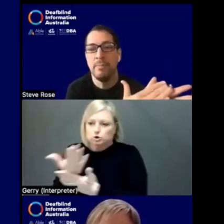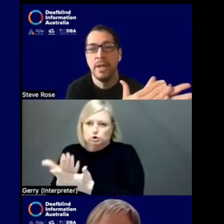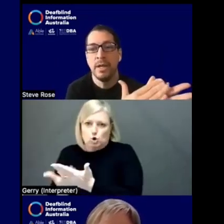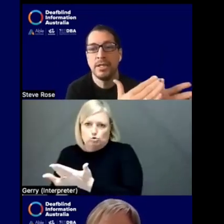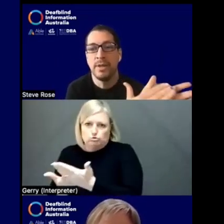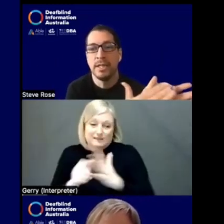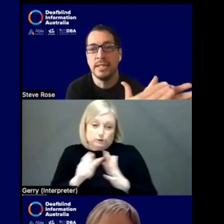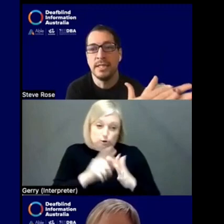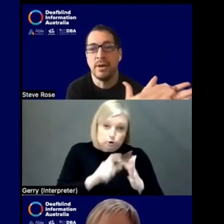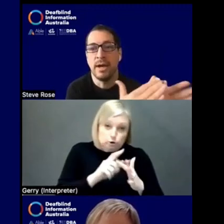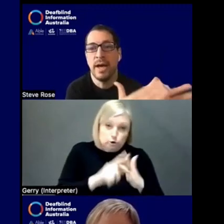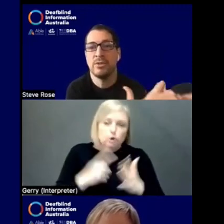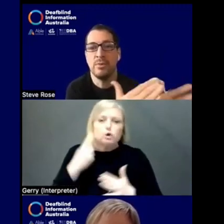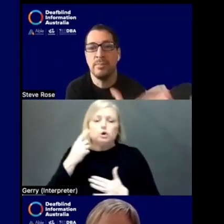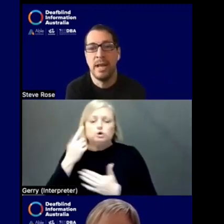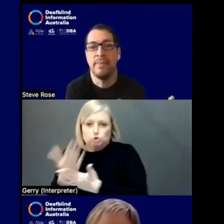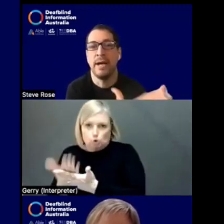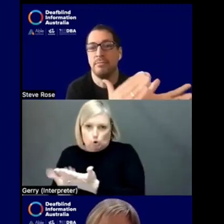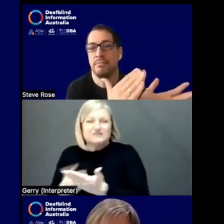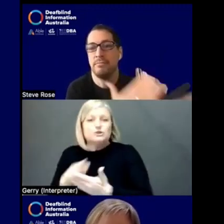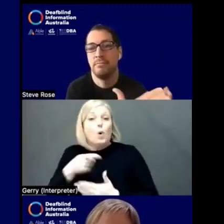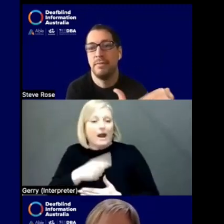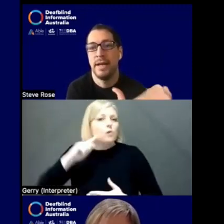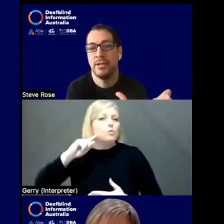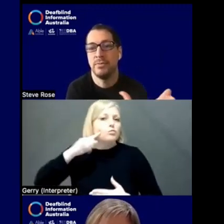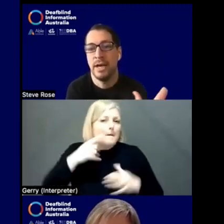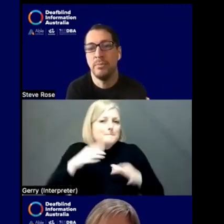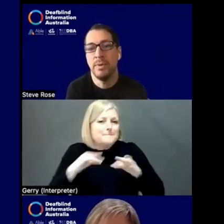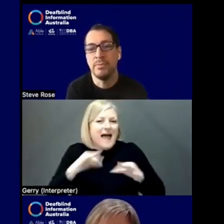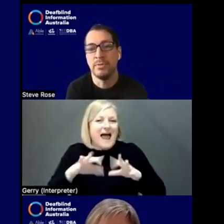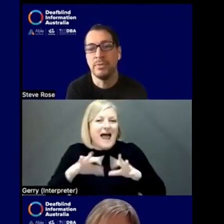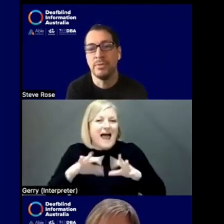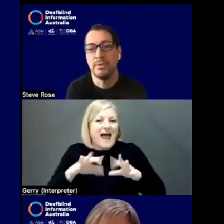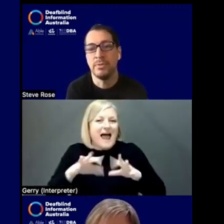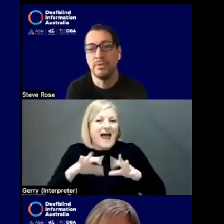So I think it's thinking about how do we plan that, and how do we help people to plan that?